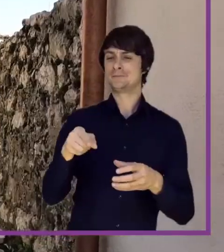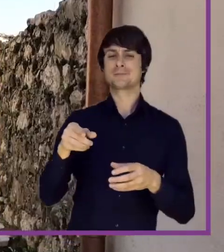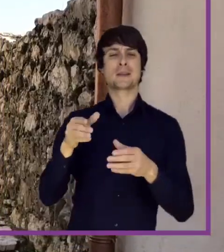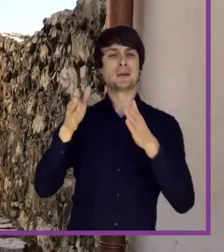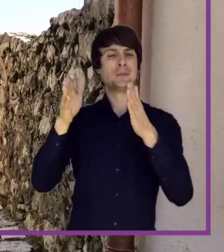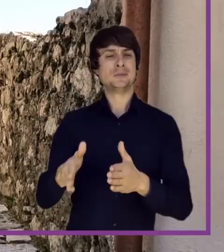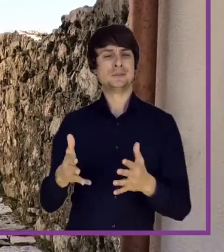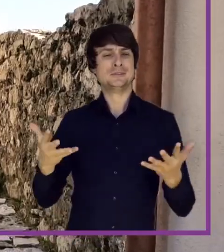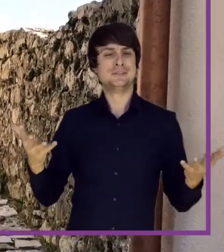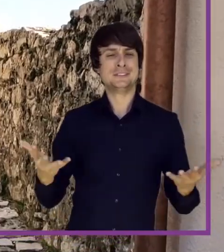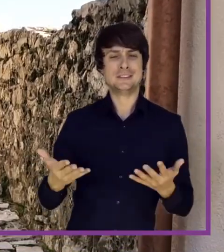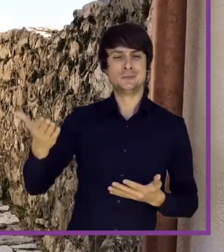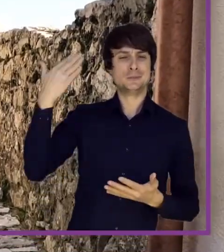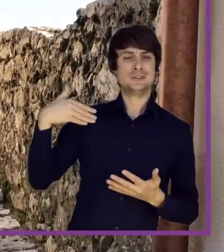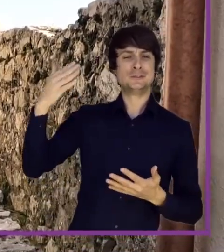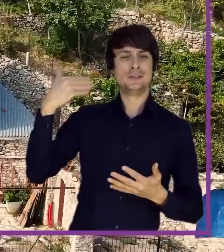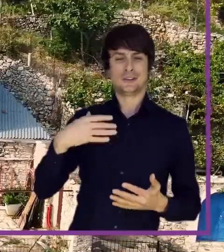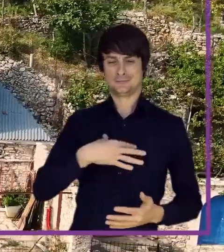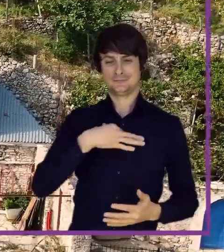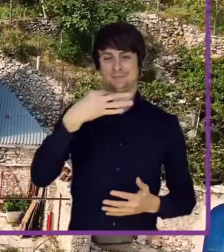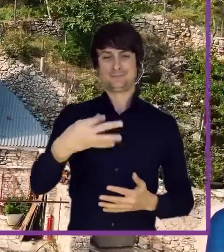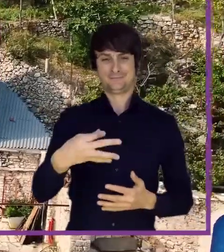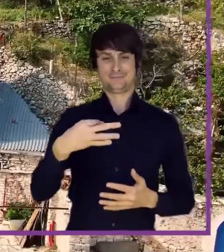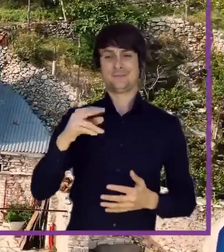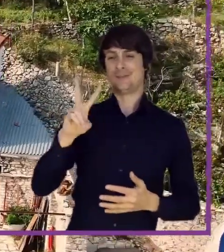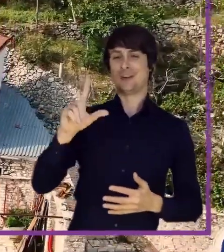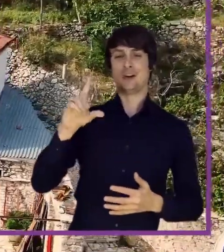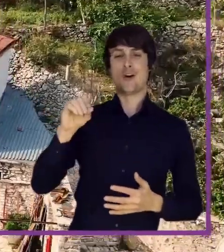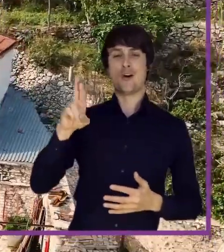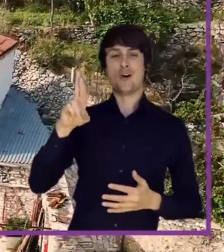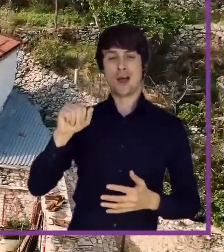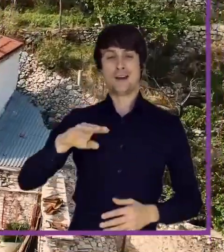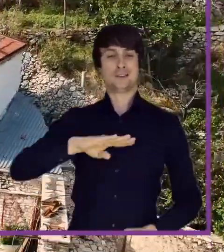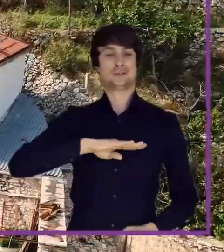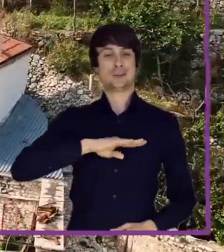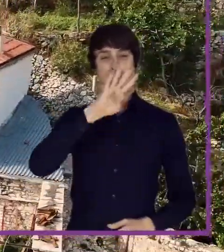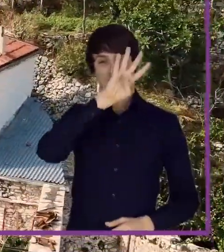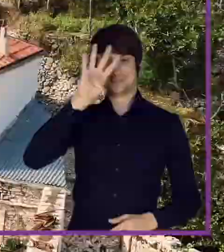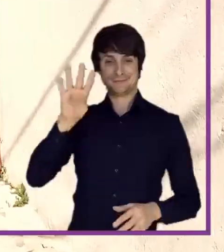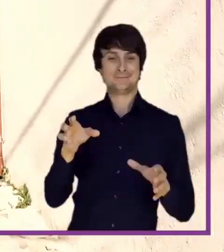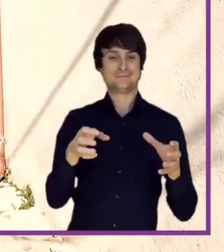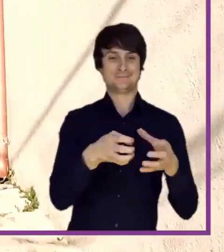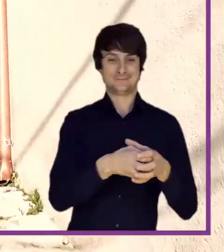his reign; Koleka Complex, Spiro Koleka, whose signature is part of the Vlora government,